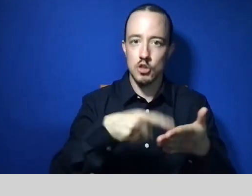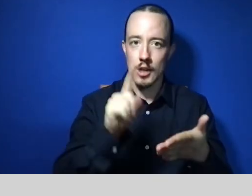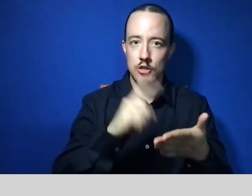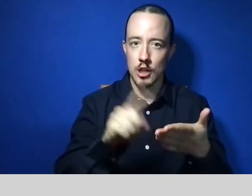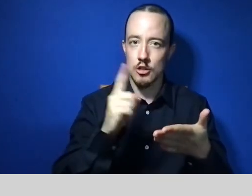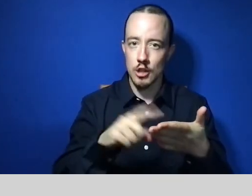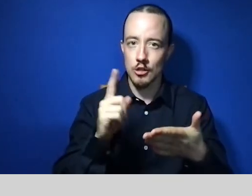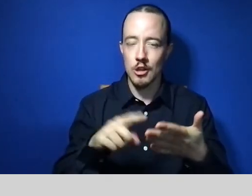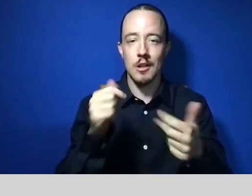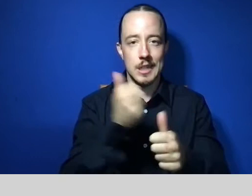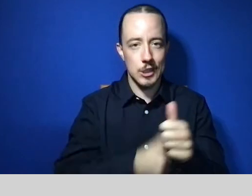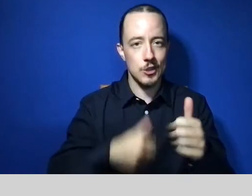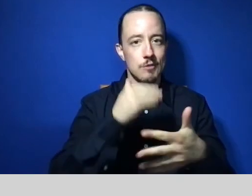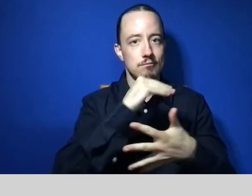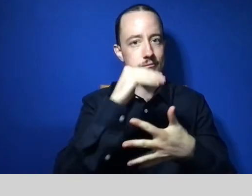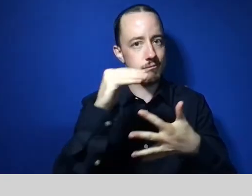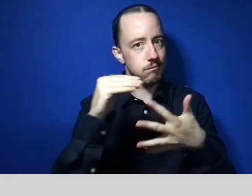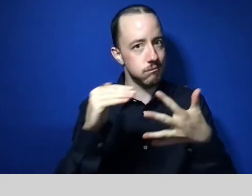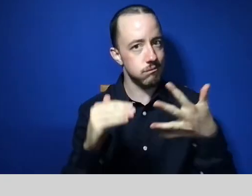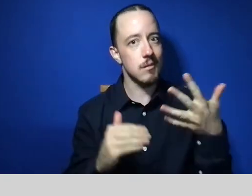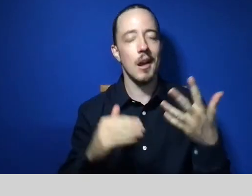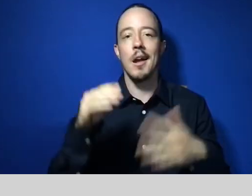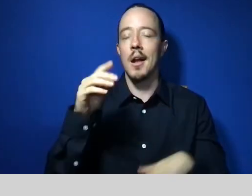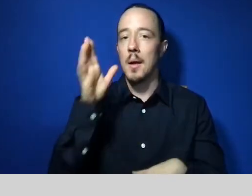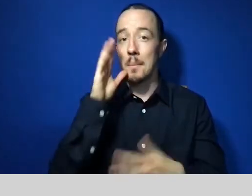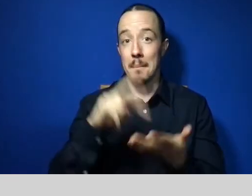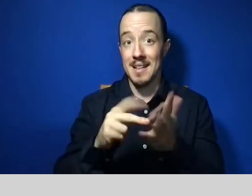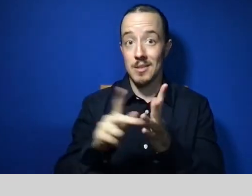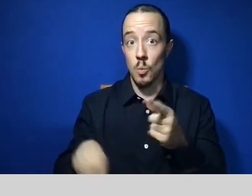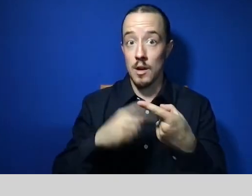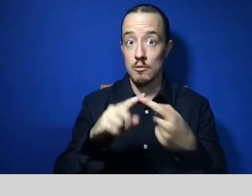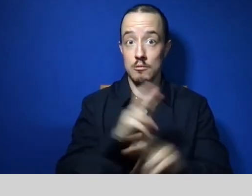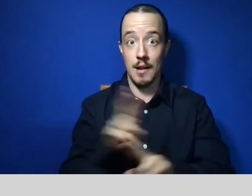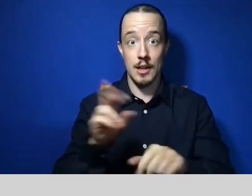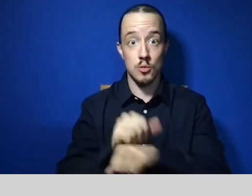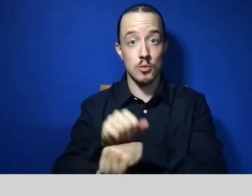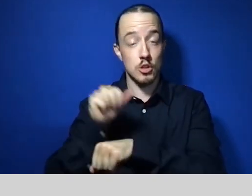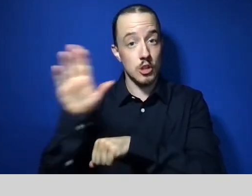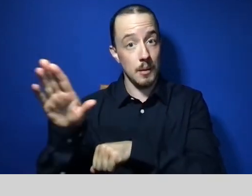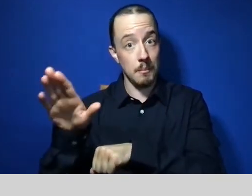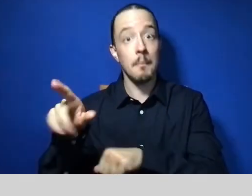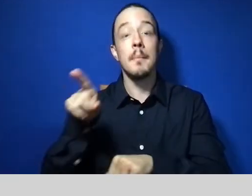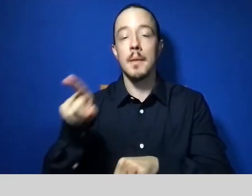in a very meticulous way, should be shipping out less mistakes every time